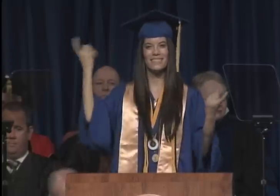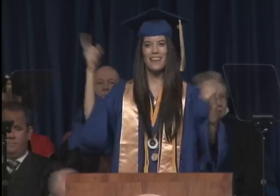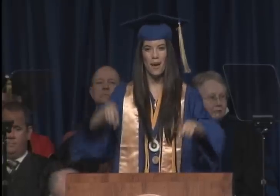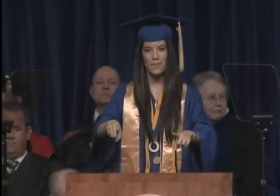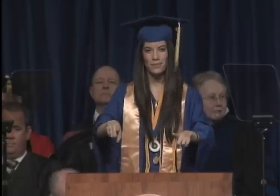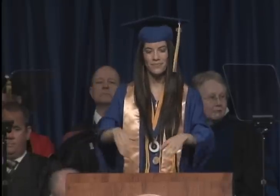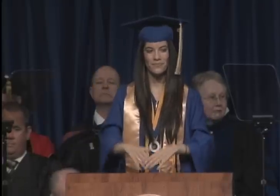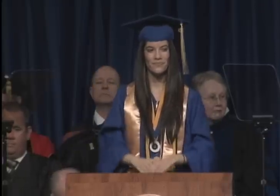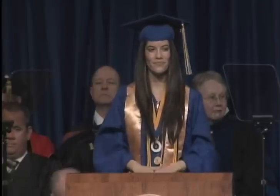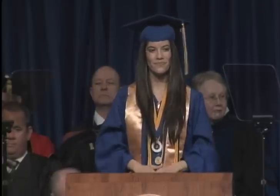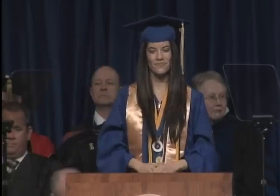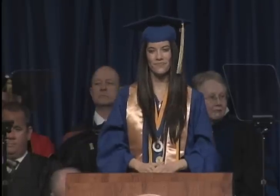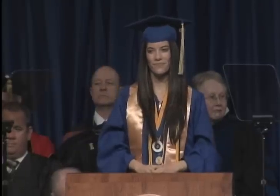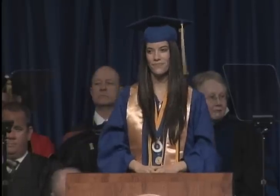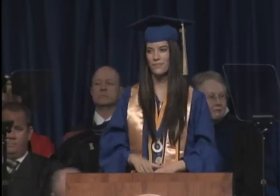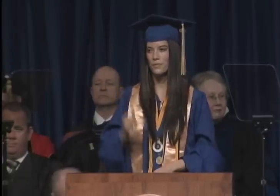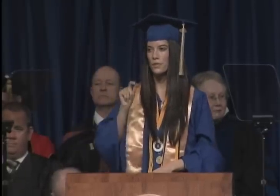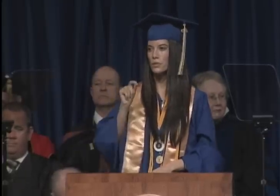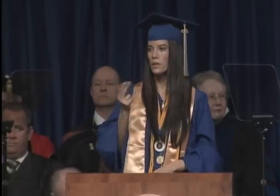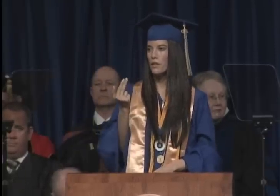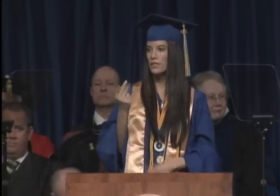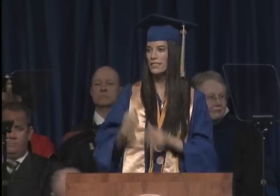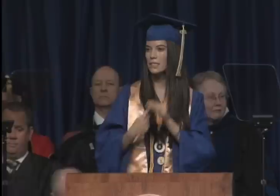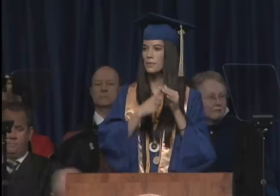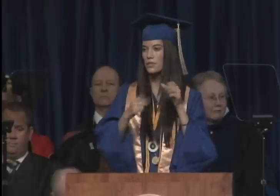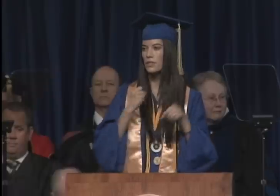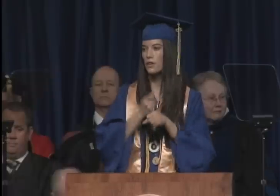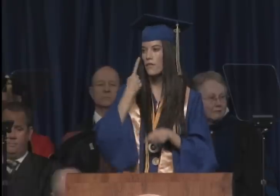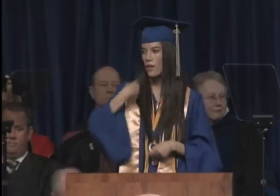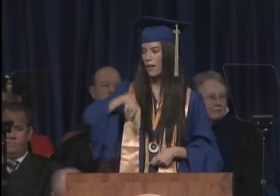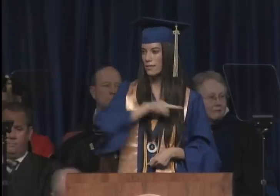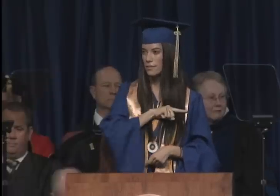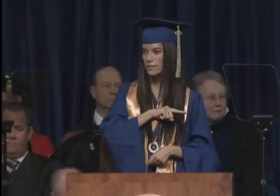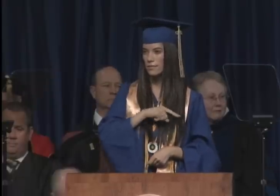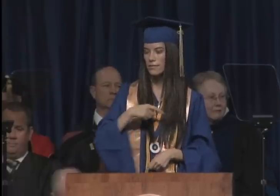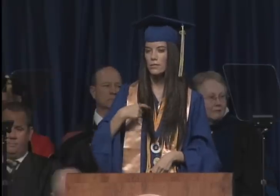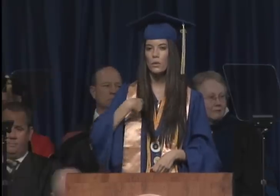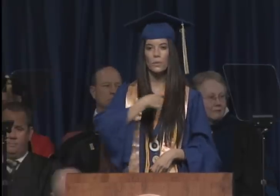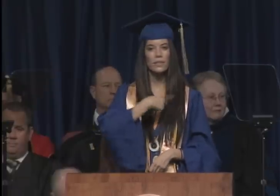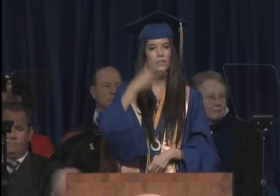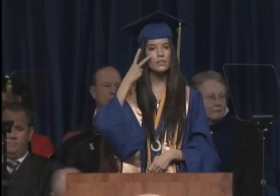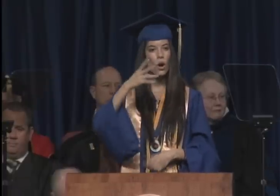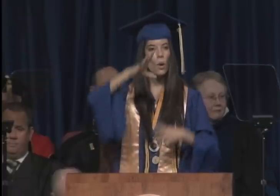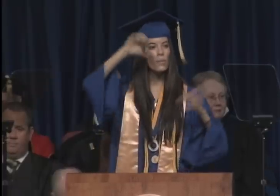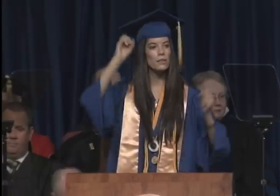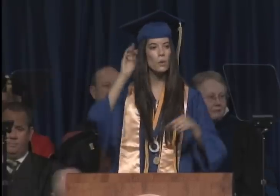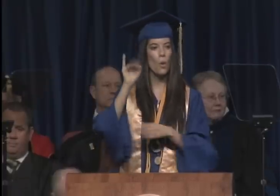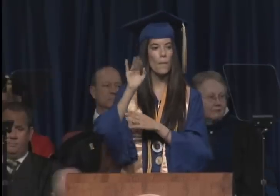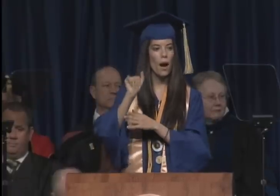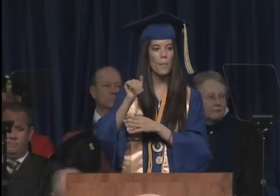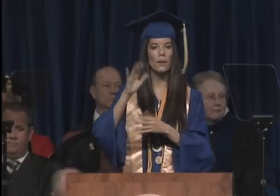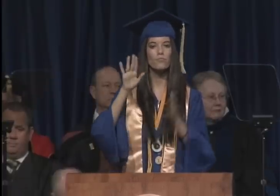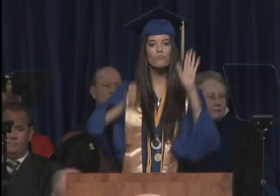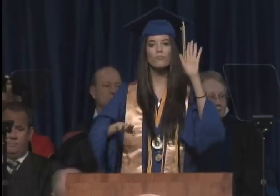Your support has made my dreams come true. 2013 is a special year for us.